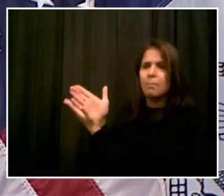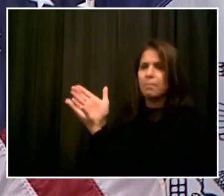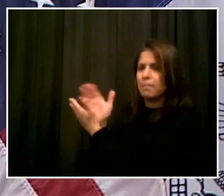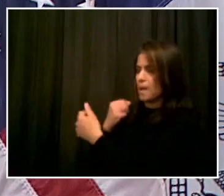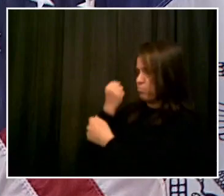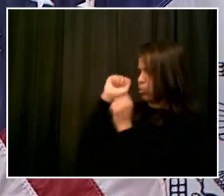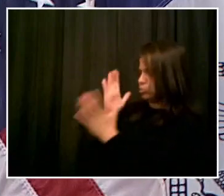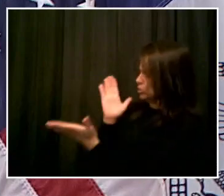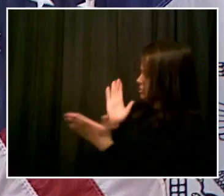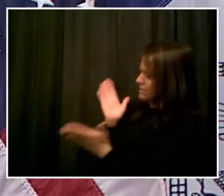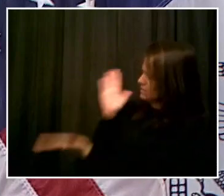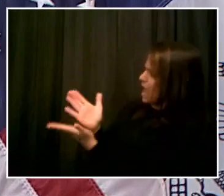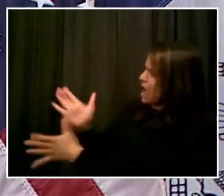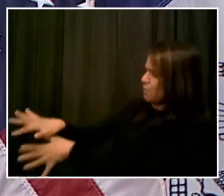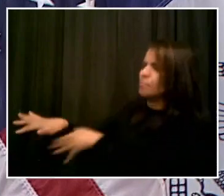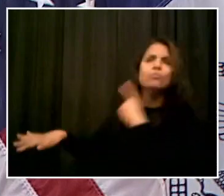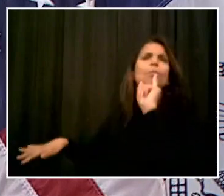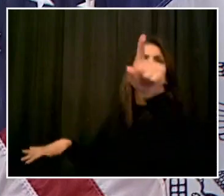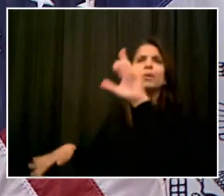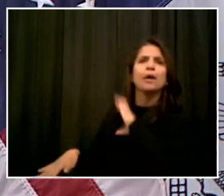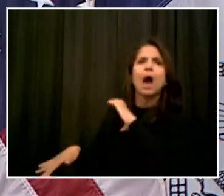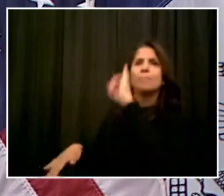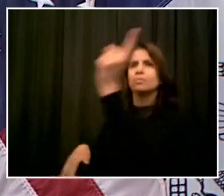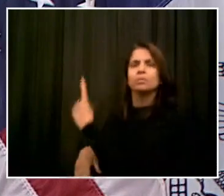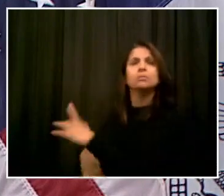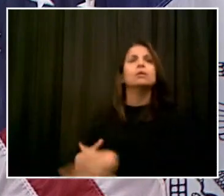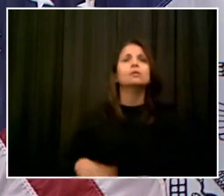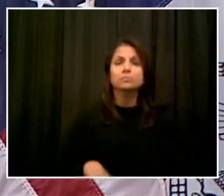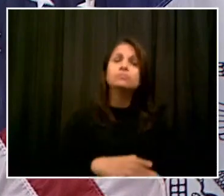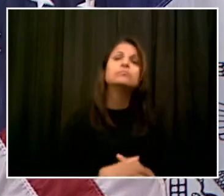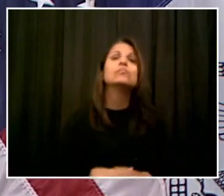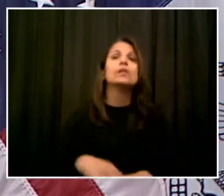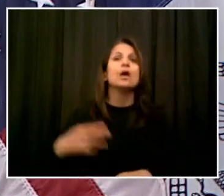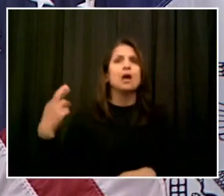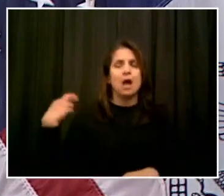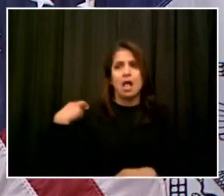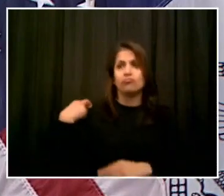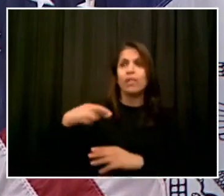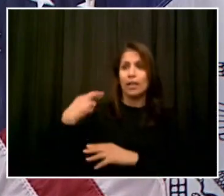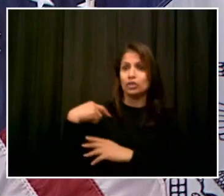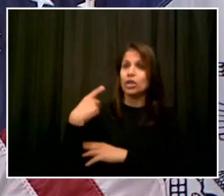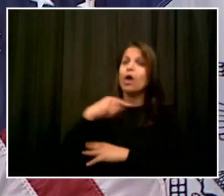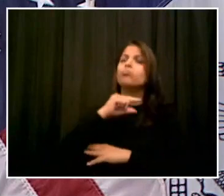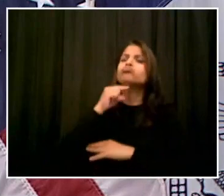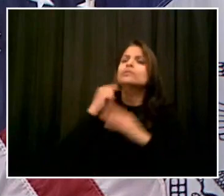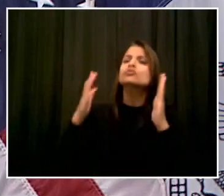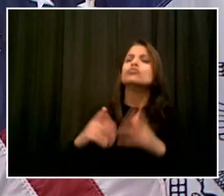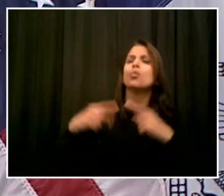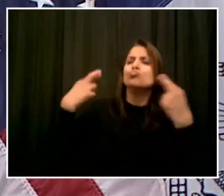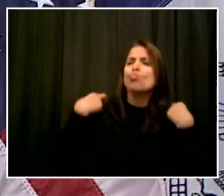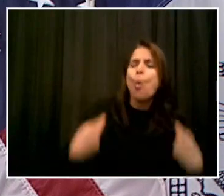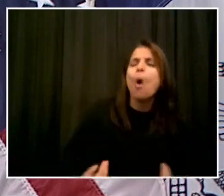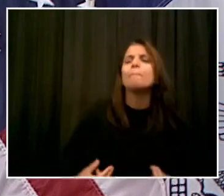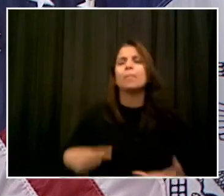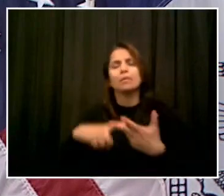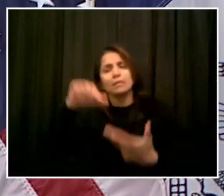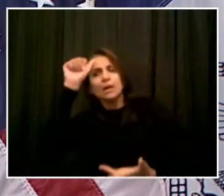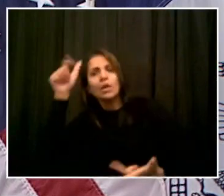TO PEOPLE IF YOU'RE GOING TO PROTEST IN OUR COMMUNITY THAT IT MUST BE PEACEFUL. WE WILL REC